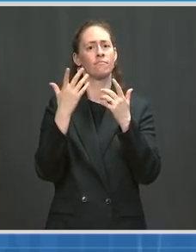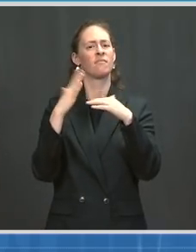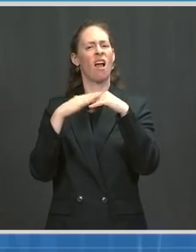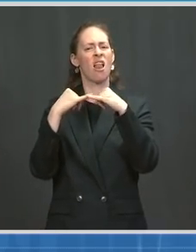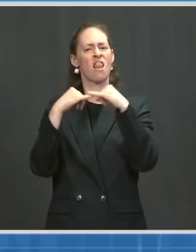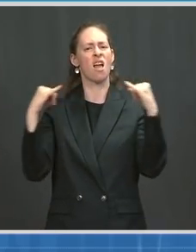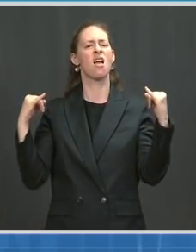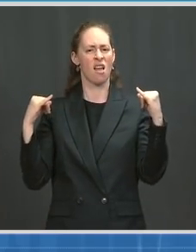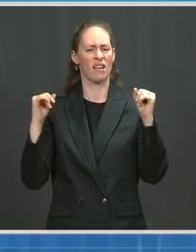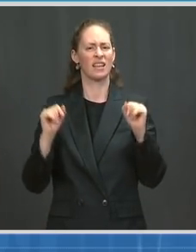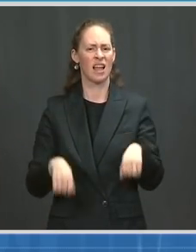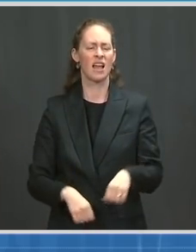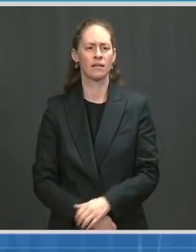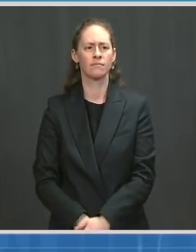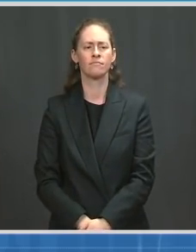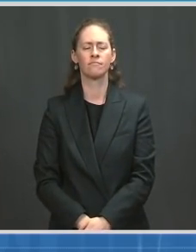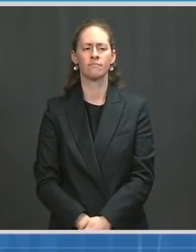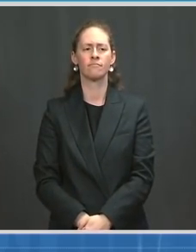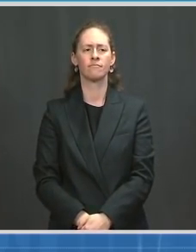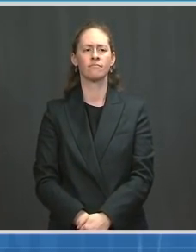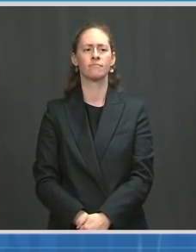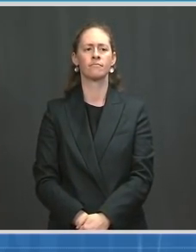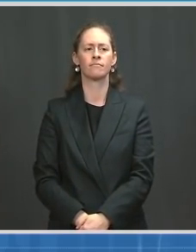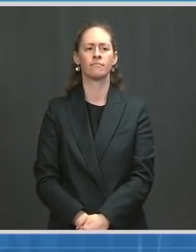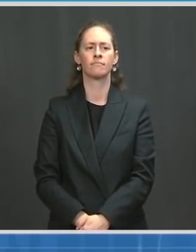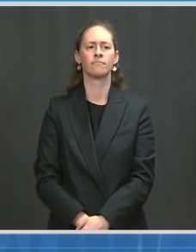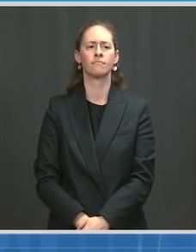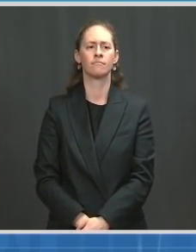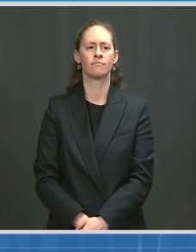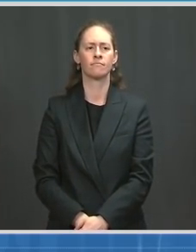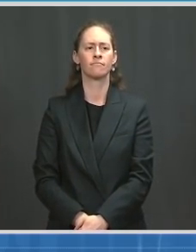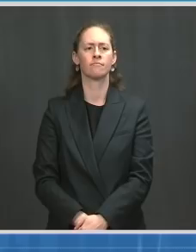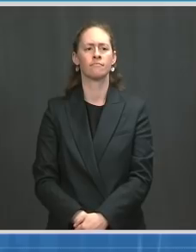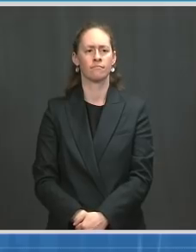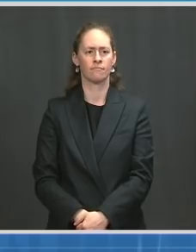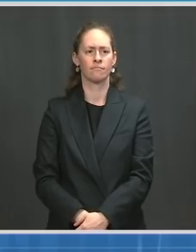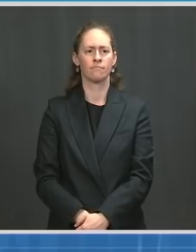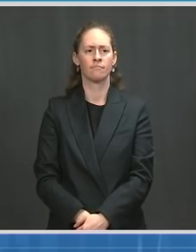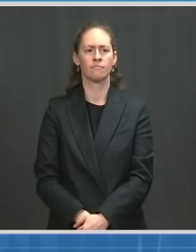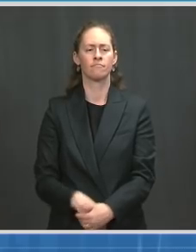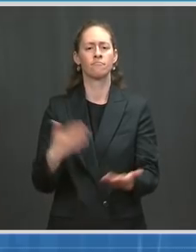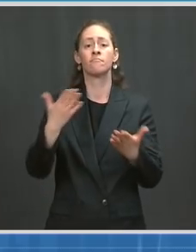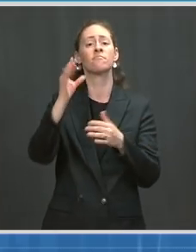to visit Vaccine.gov; to text their ZIP Code to 438829,